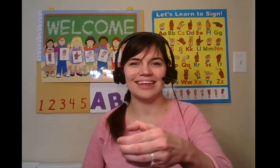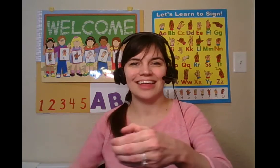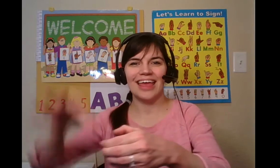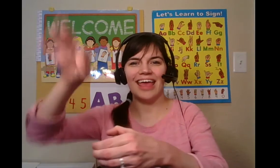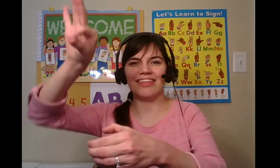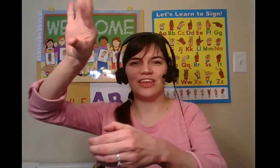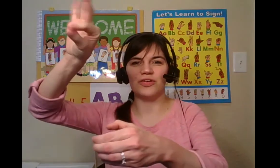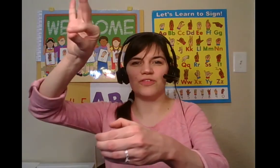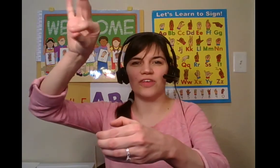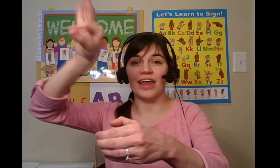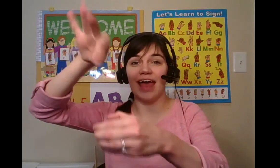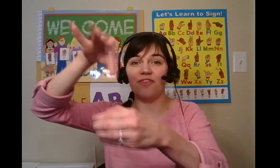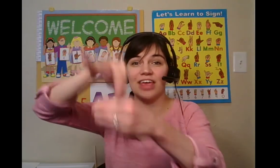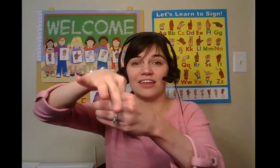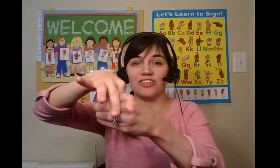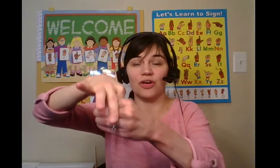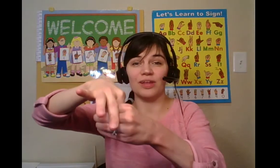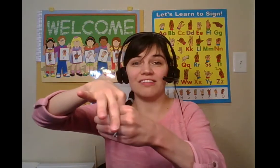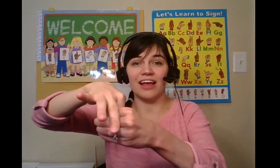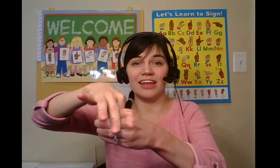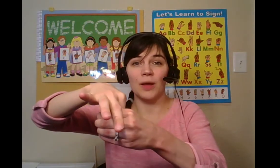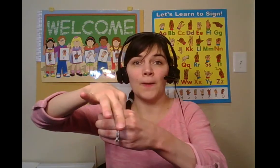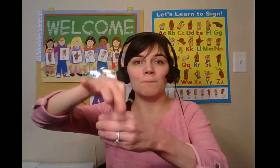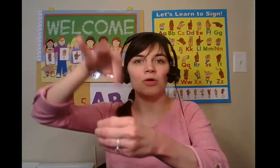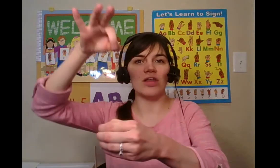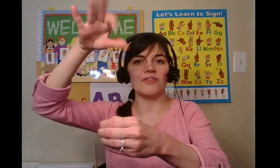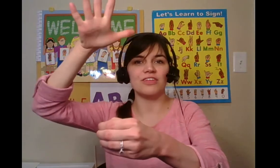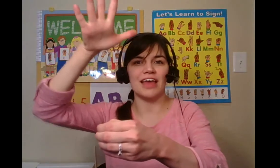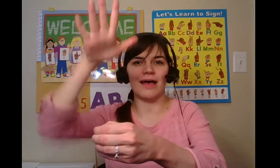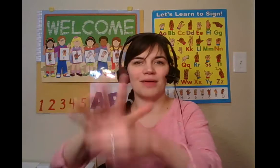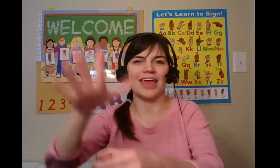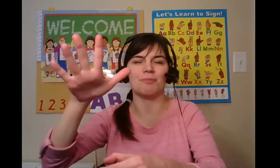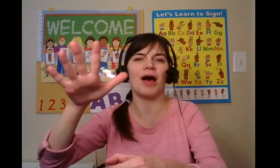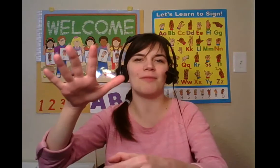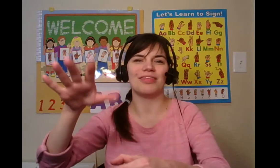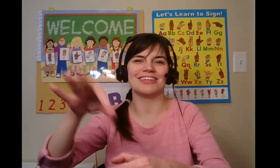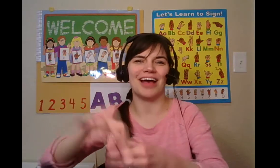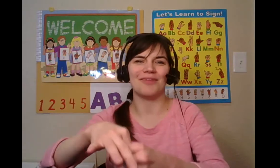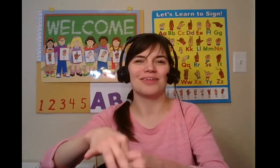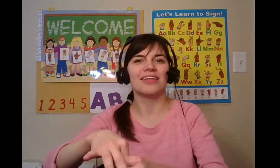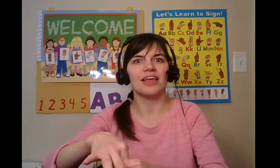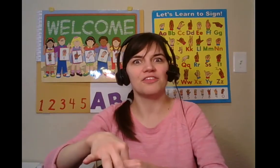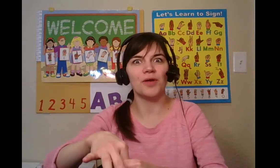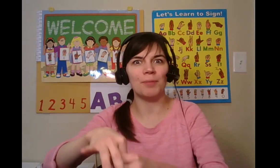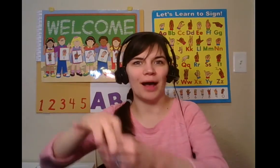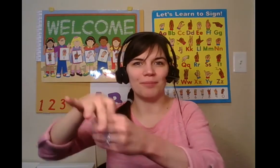then use an F hand to go inside pull off the tab and pop the top like soda pop.